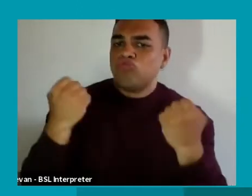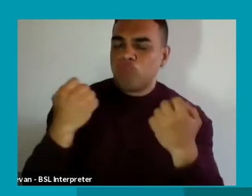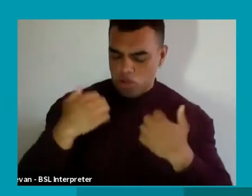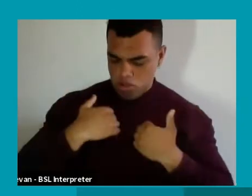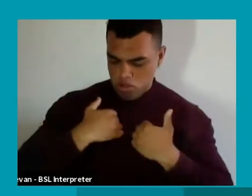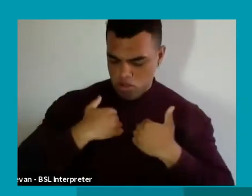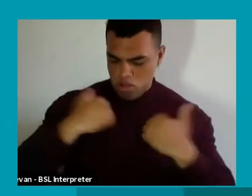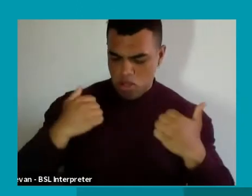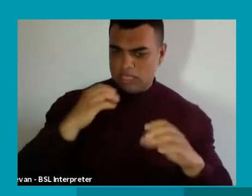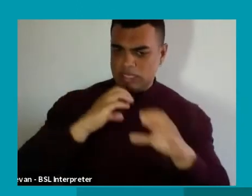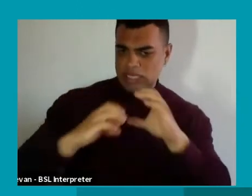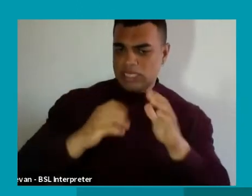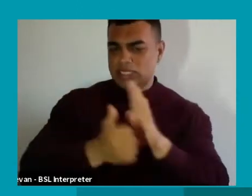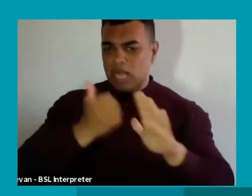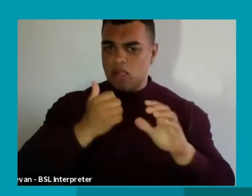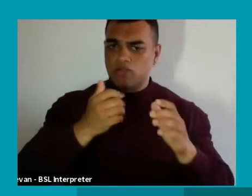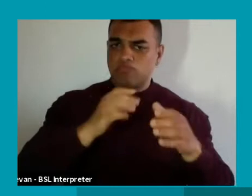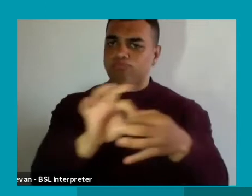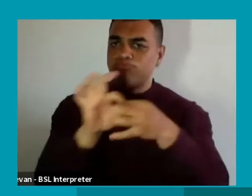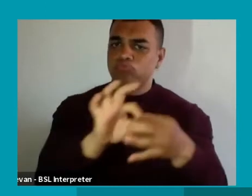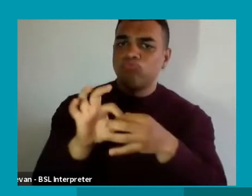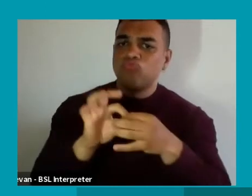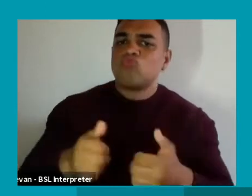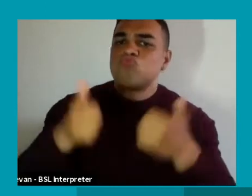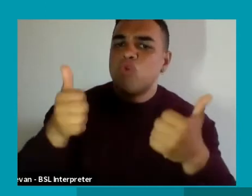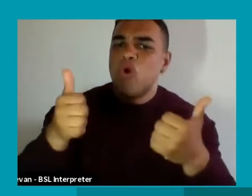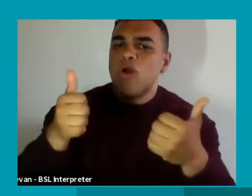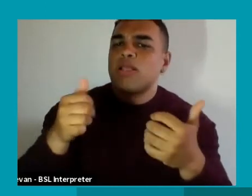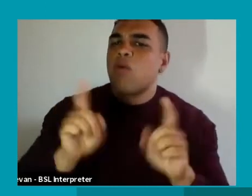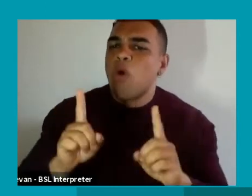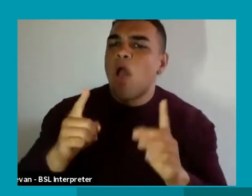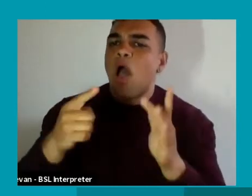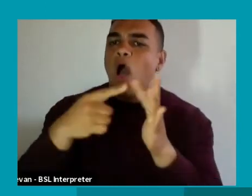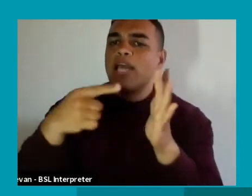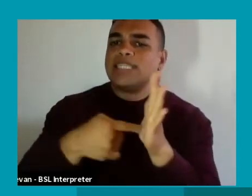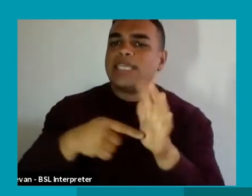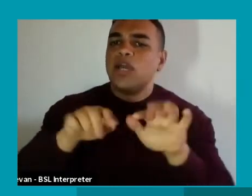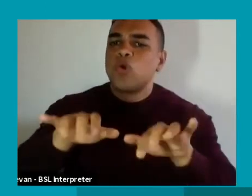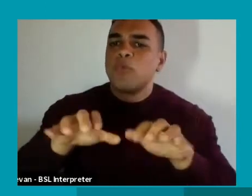to achieve personal and company goals. Flexible and learns new skills quickly. Now all of that is true,